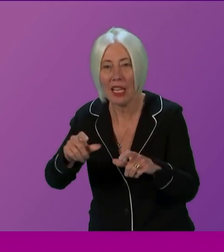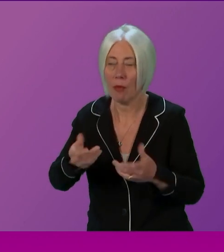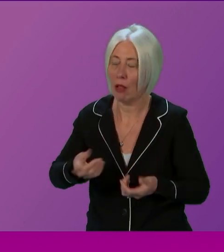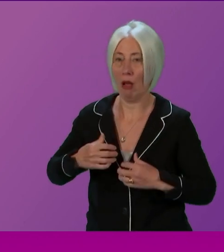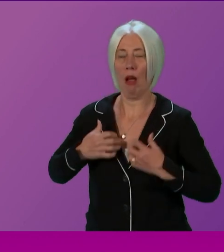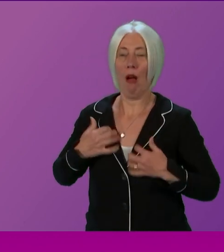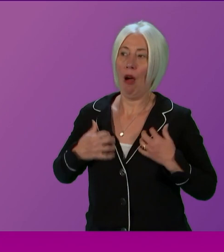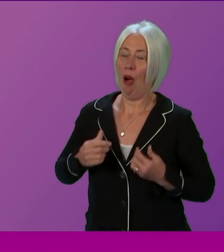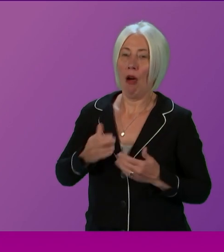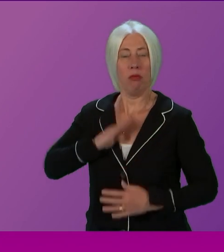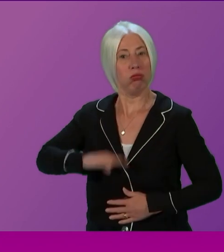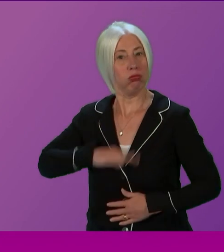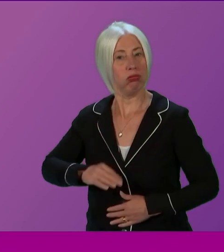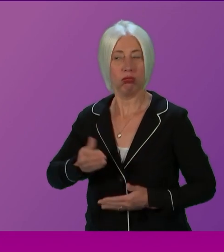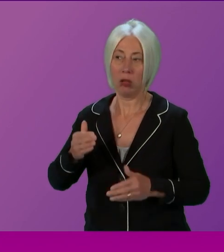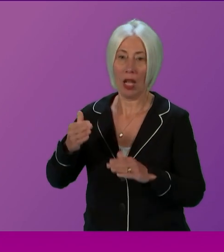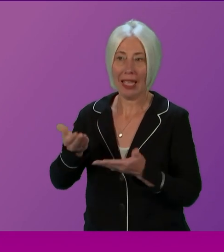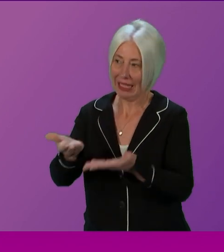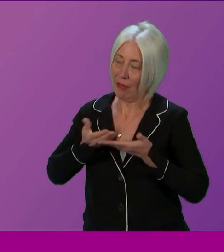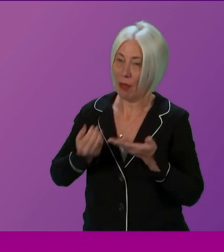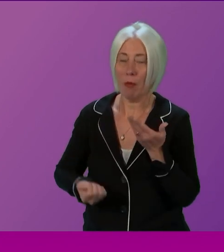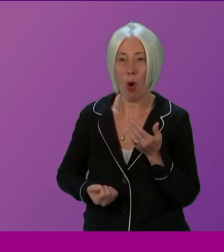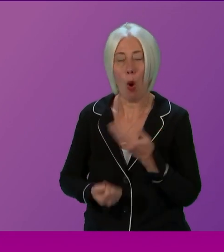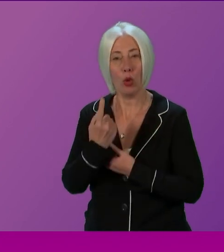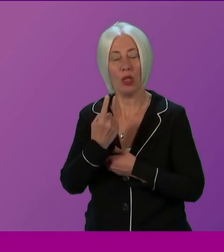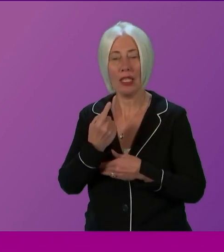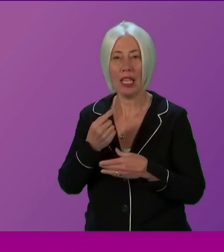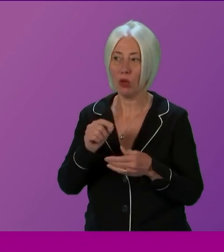individuals the opportunity to develop the skills that they need to succeed in their chosen career.